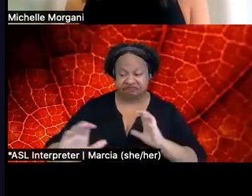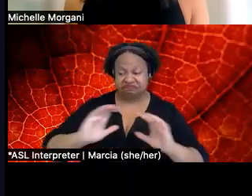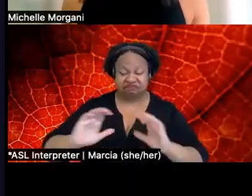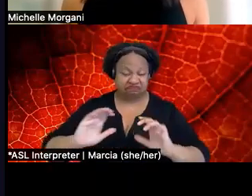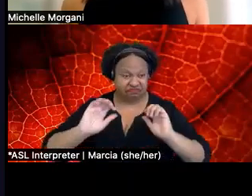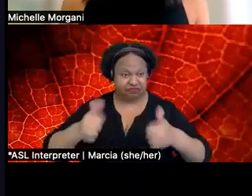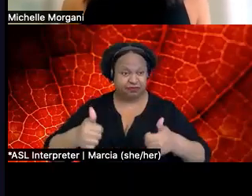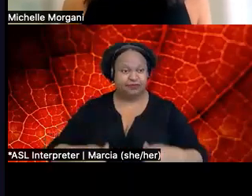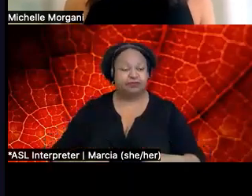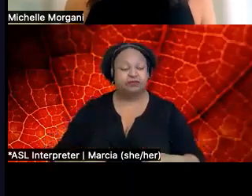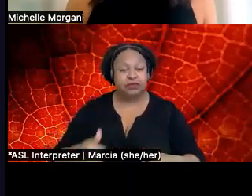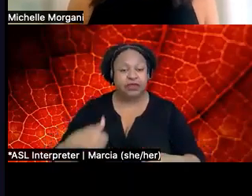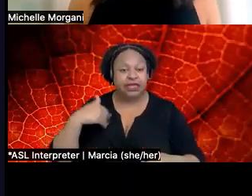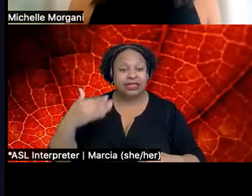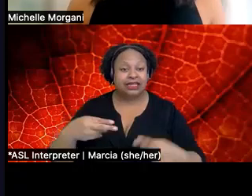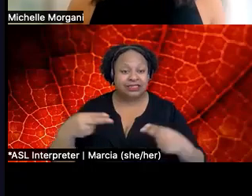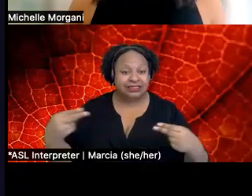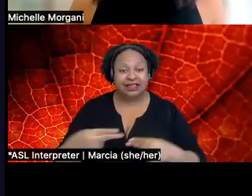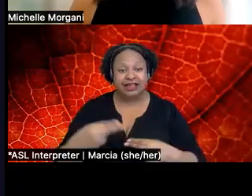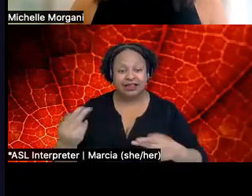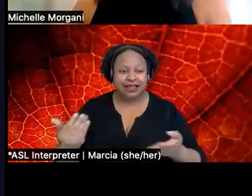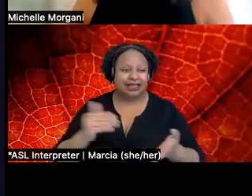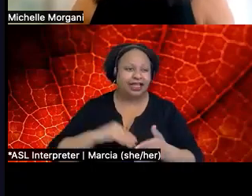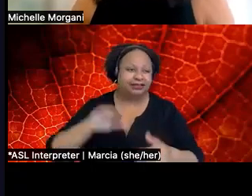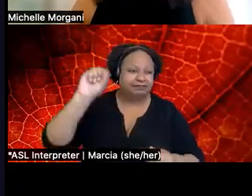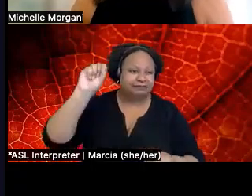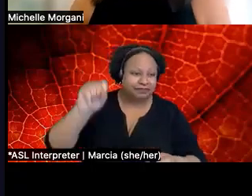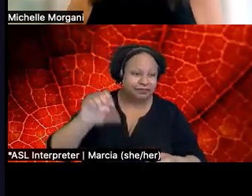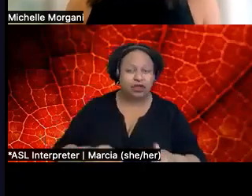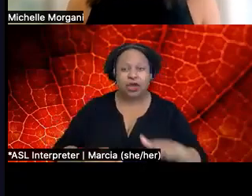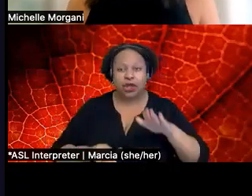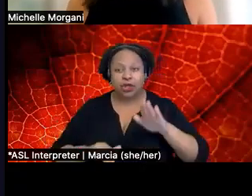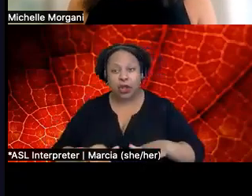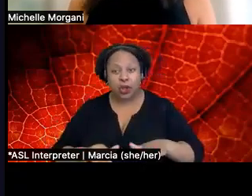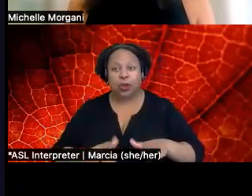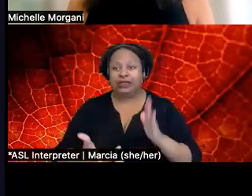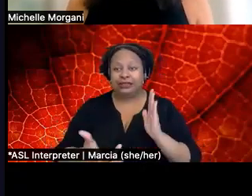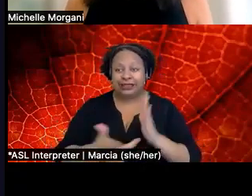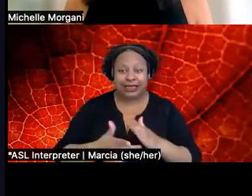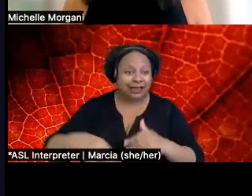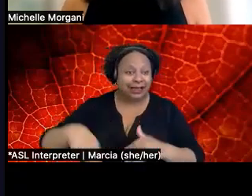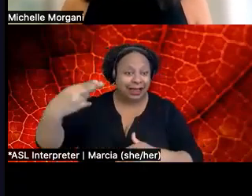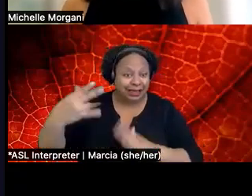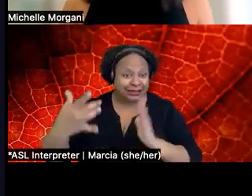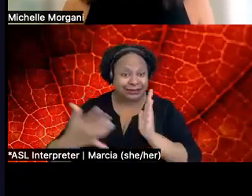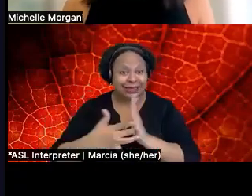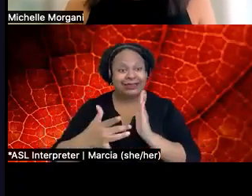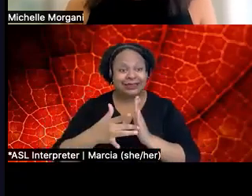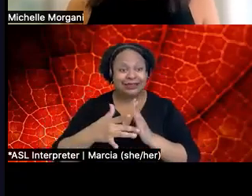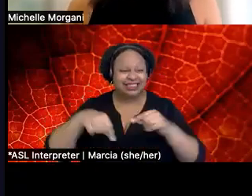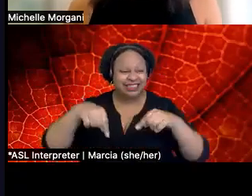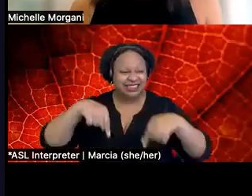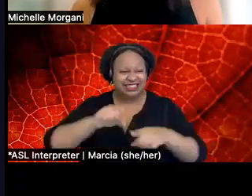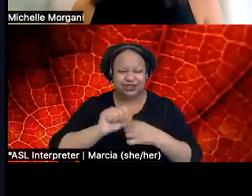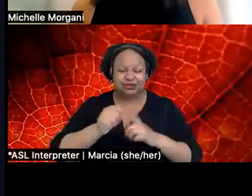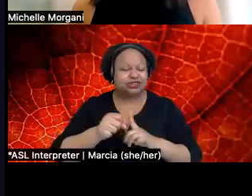And again, I'm just going through a couple of low tech and high tech and again in this particular situation it won't make too much of a difference for our student.